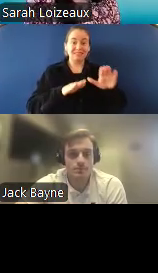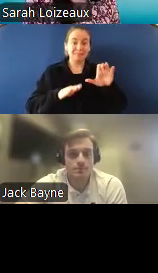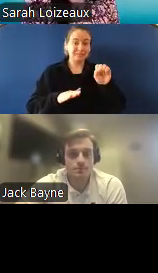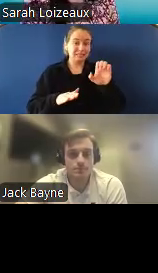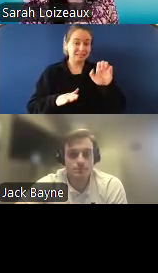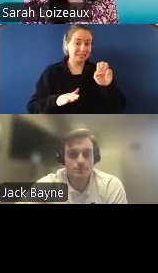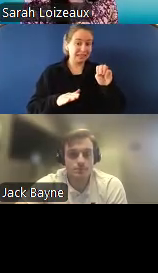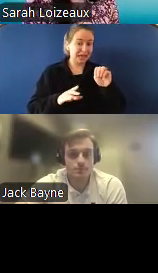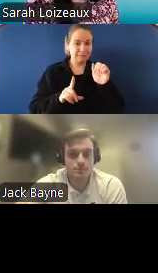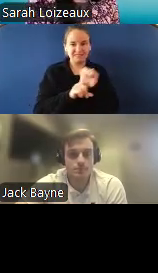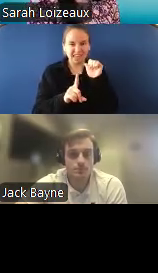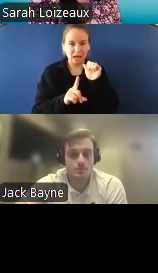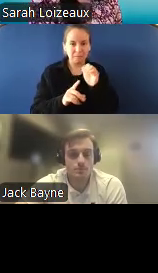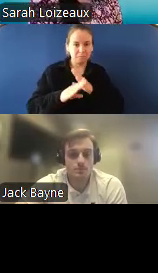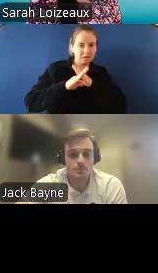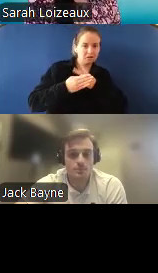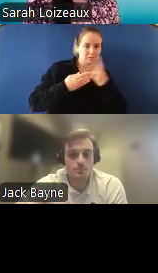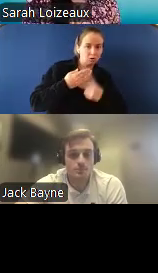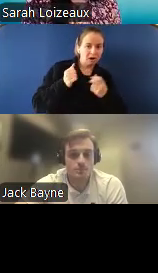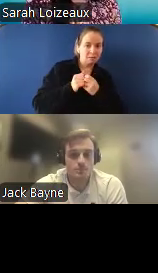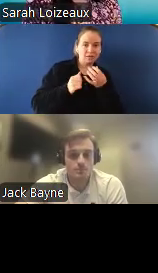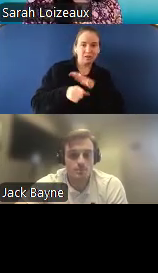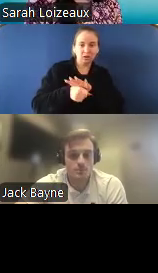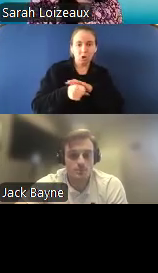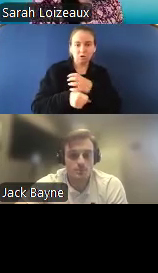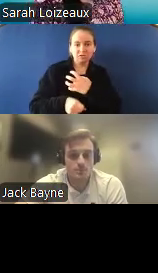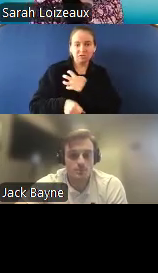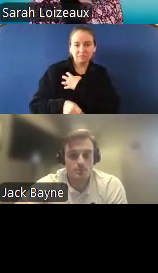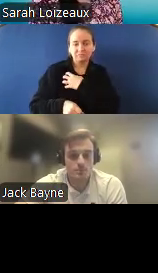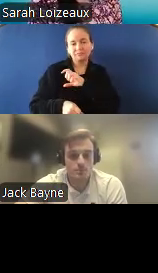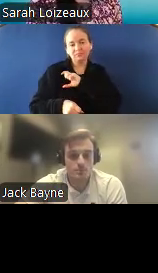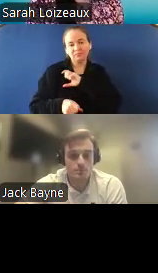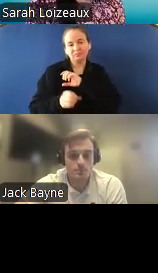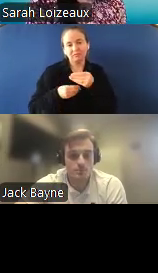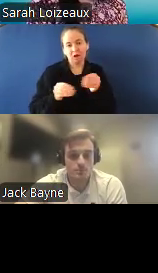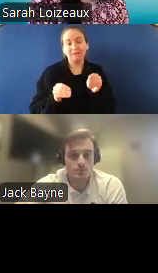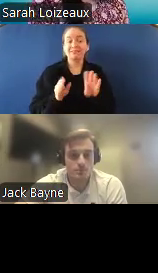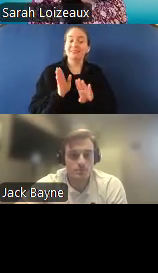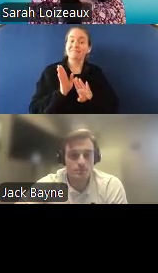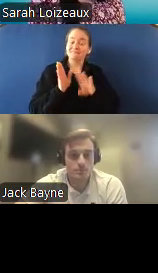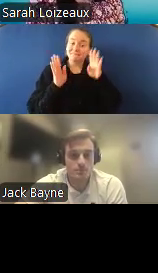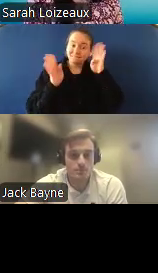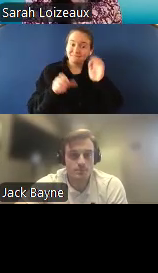Carroll County Sheriff's Office, and helped found the Carroll Innovation Lab. And he is presenting